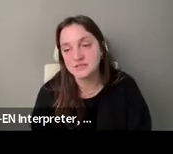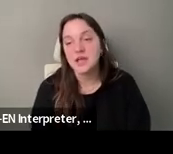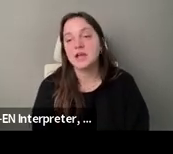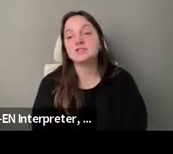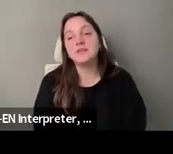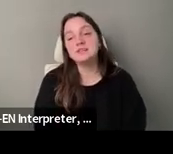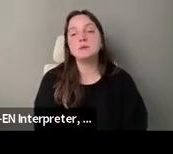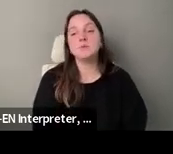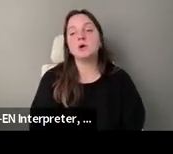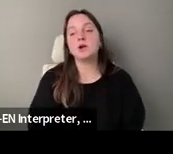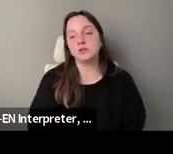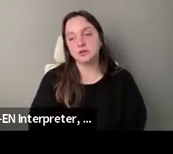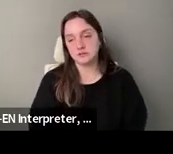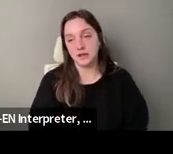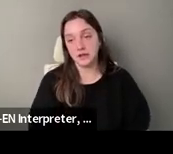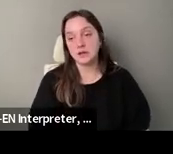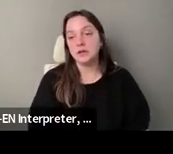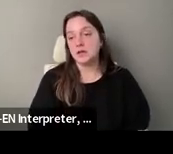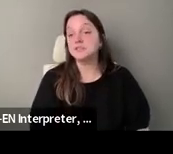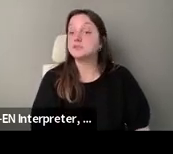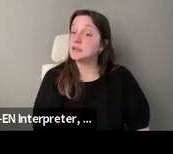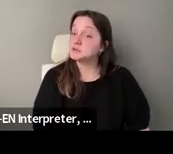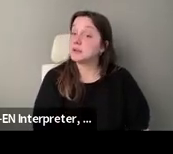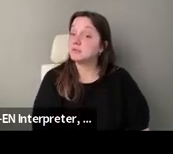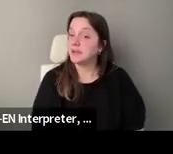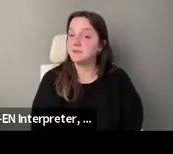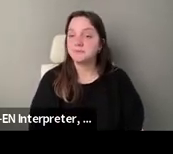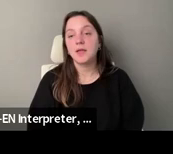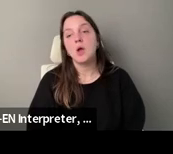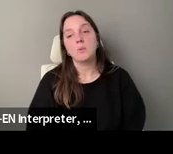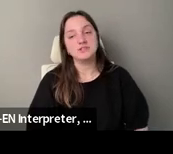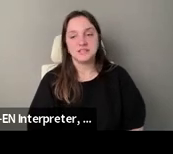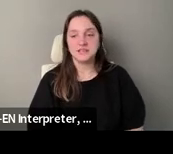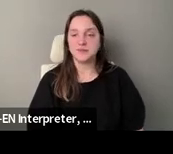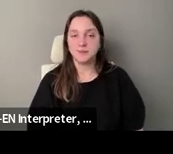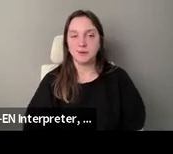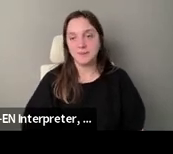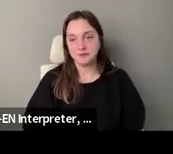looks like, until 2023. Which is the year that we were able to become a full agency